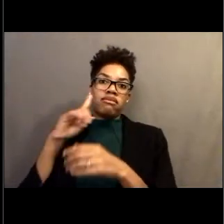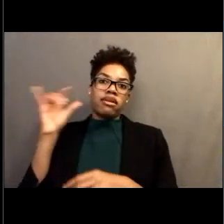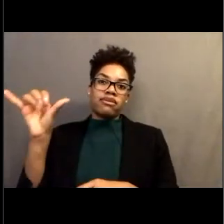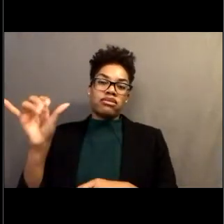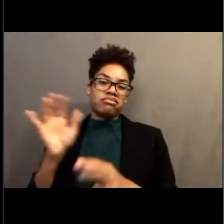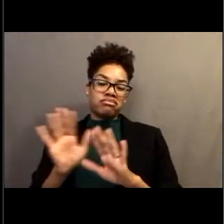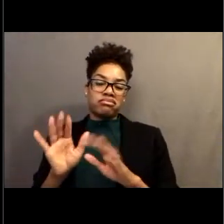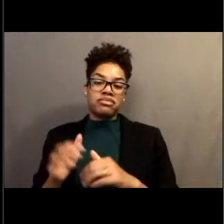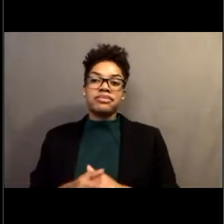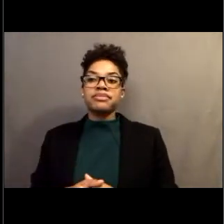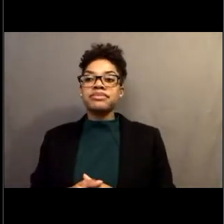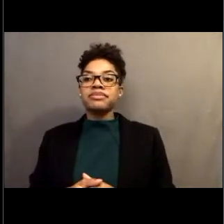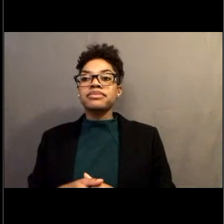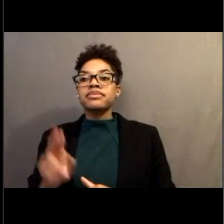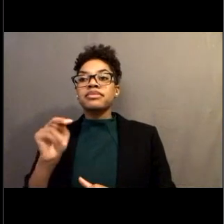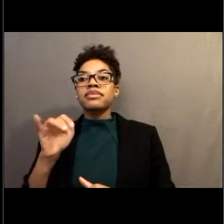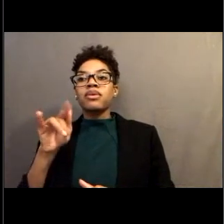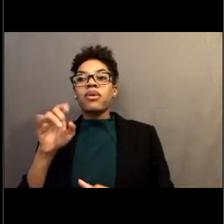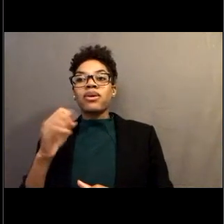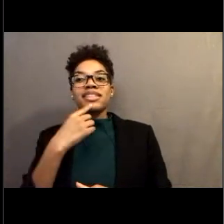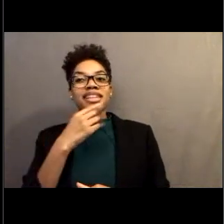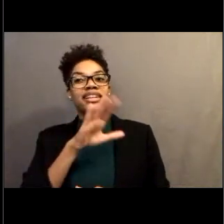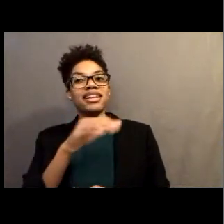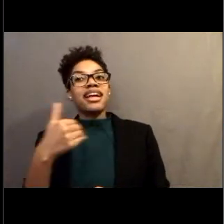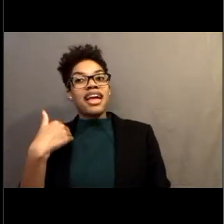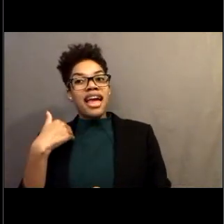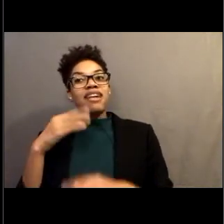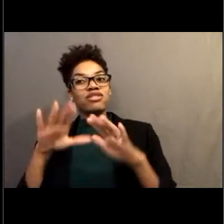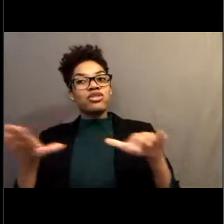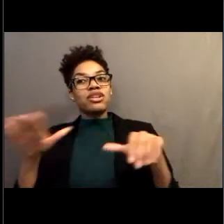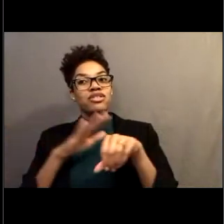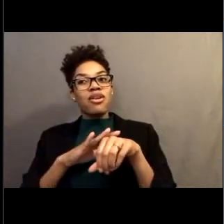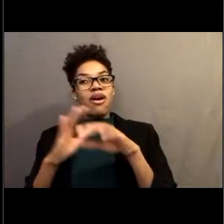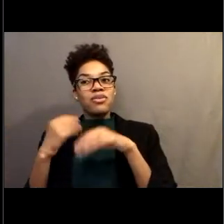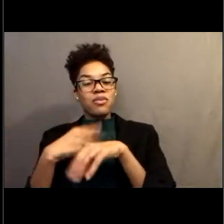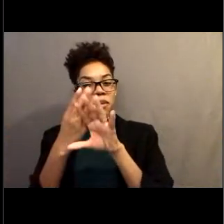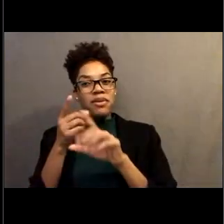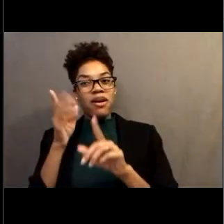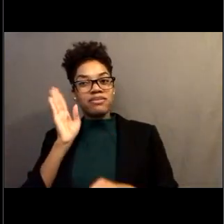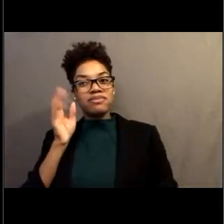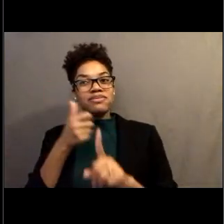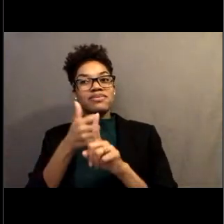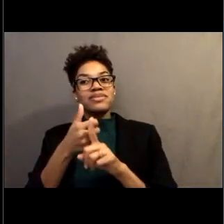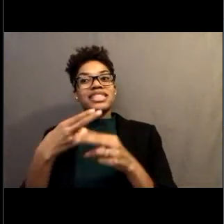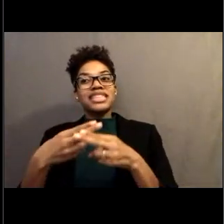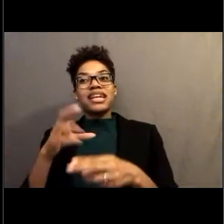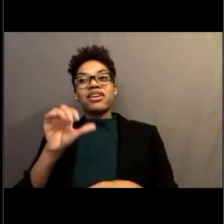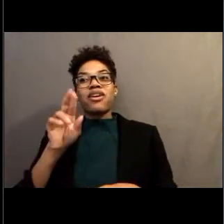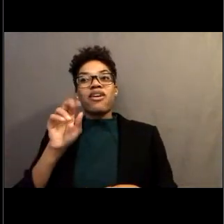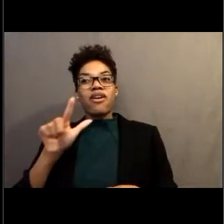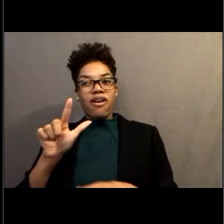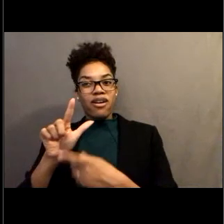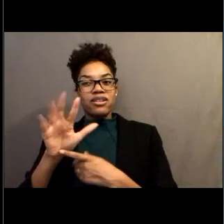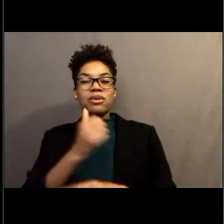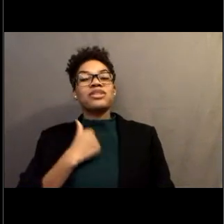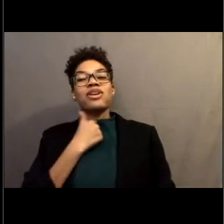And I've been told that there are children on the webinar named Carl. So I am, you know, it was a terrible generalization to make. I guess I was making it